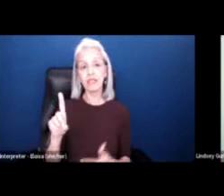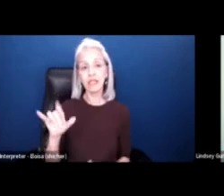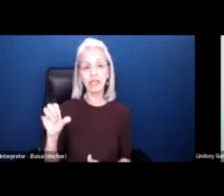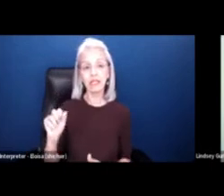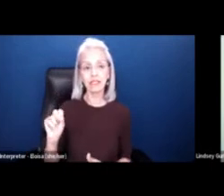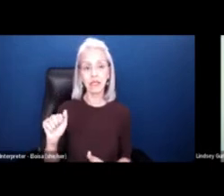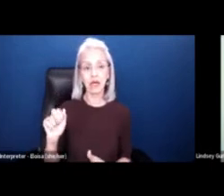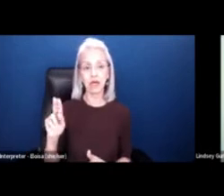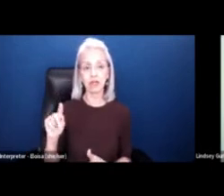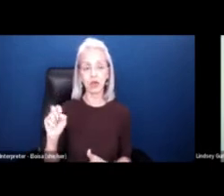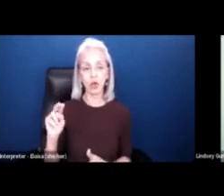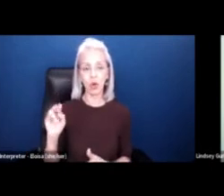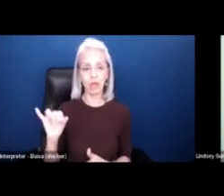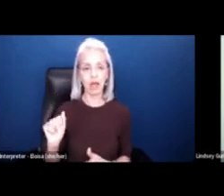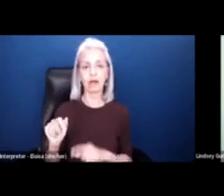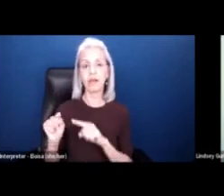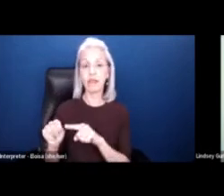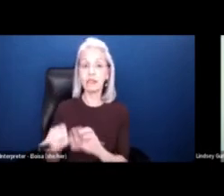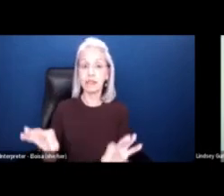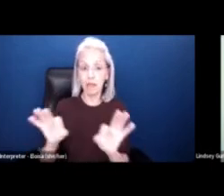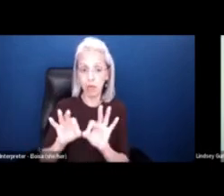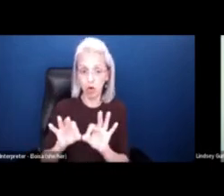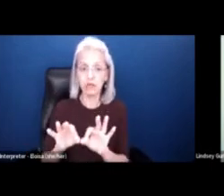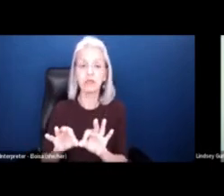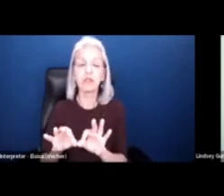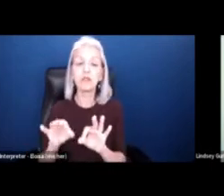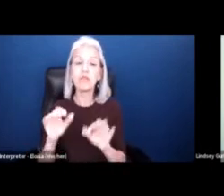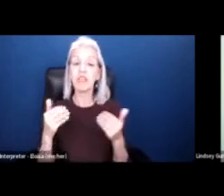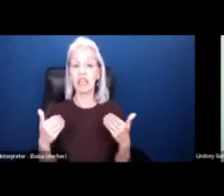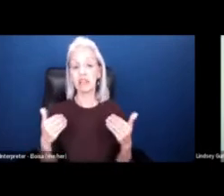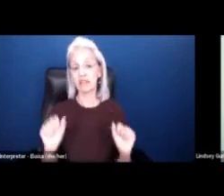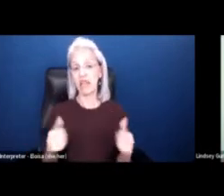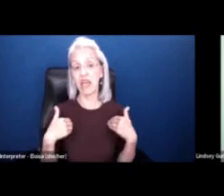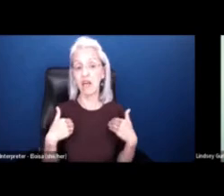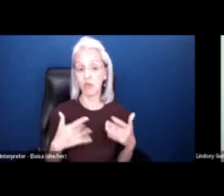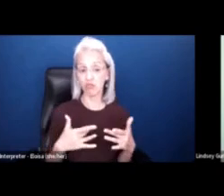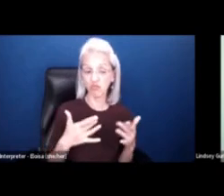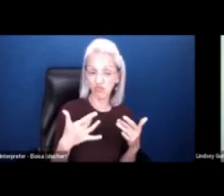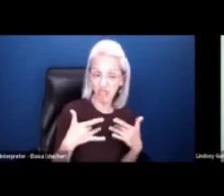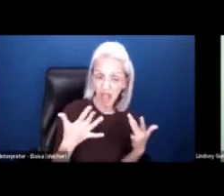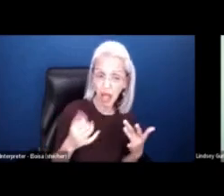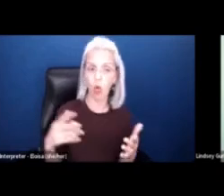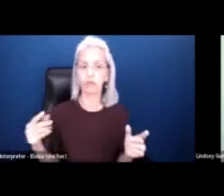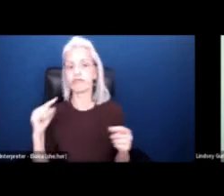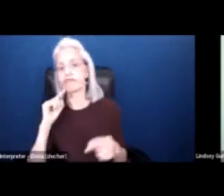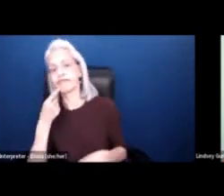big one, both in mild brain injury and also more severe. People can have sort of this changes in heart rate and blood